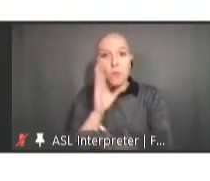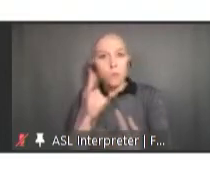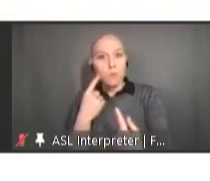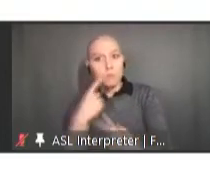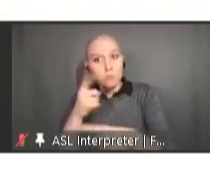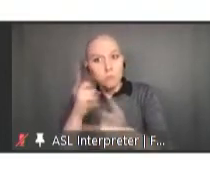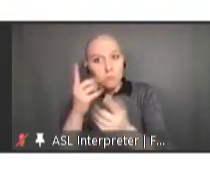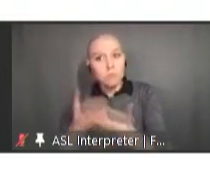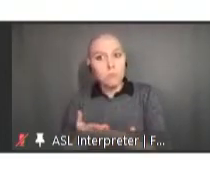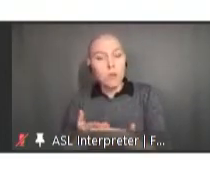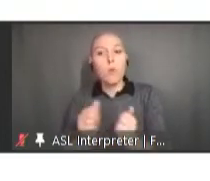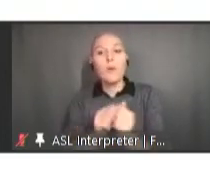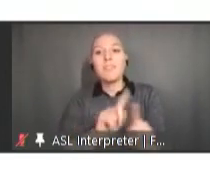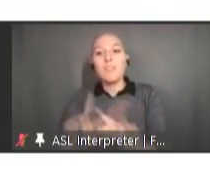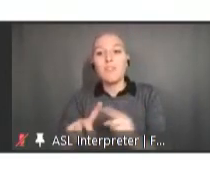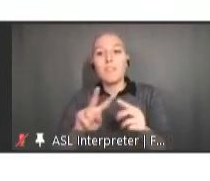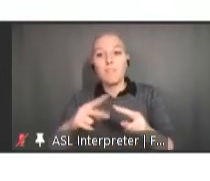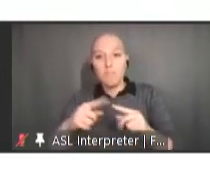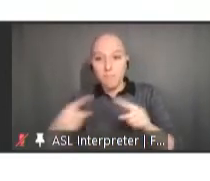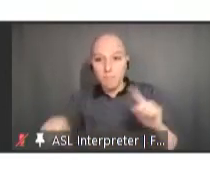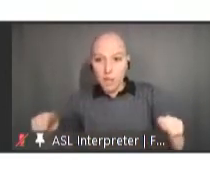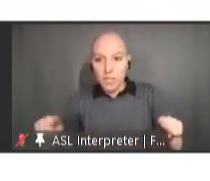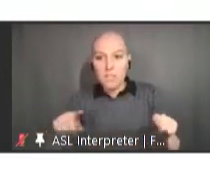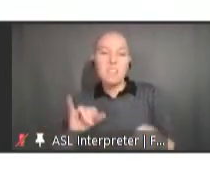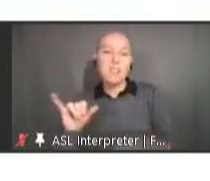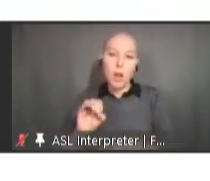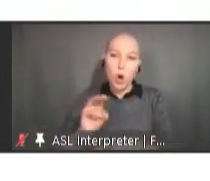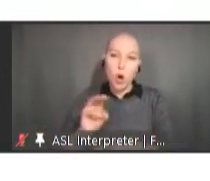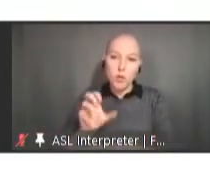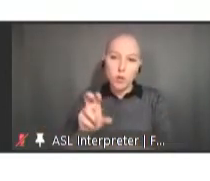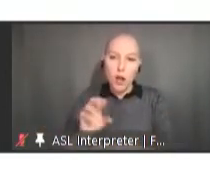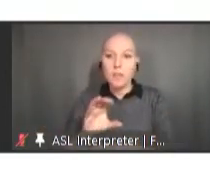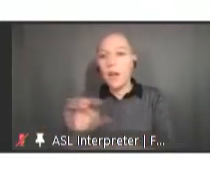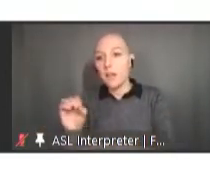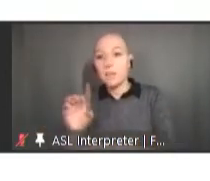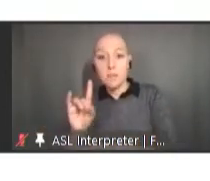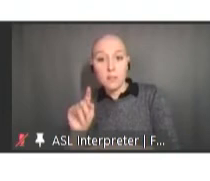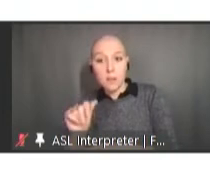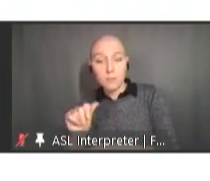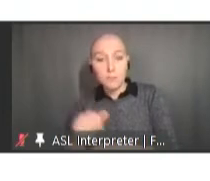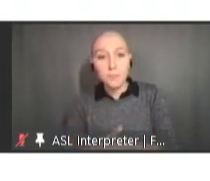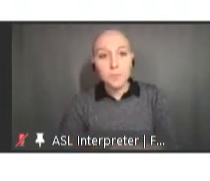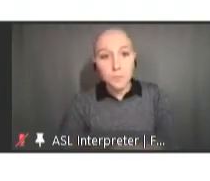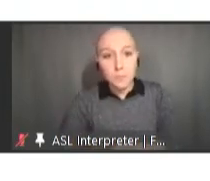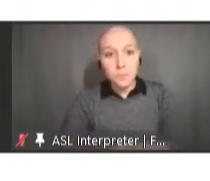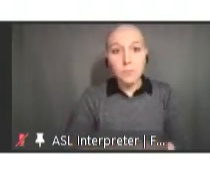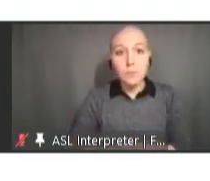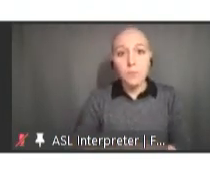Next slide. So, from our study in vaccine recipients, you can see that antibody levels at